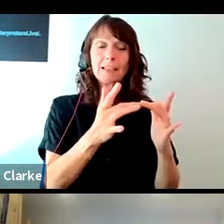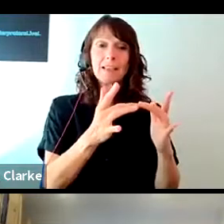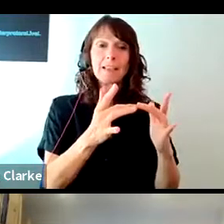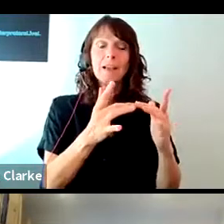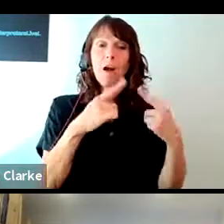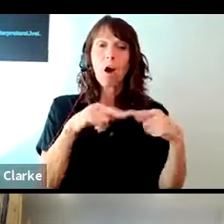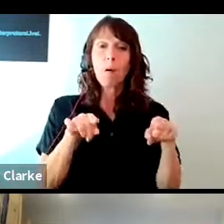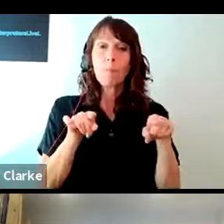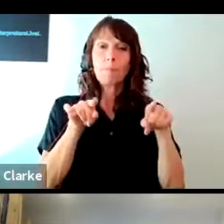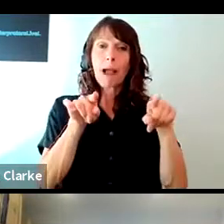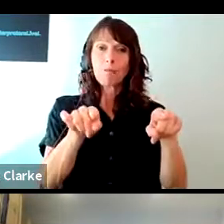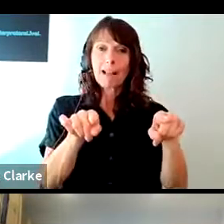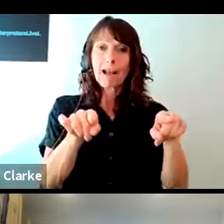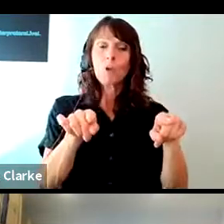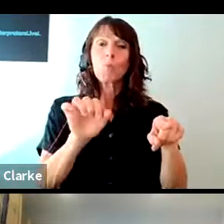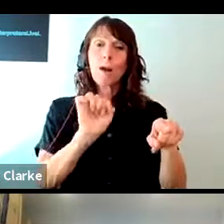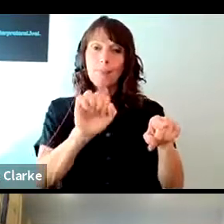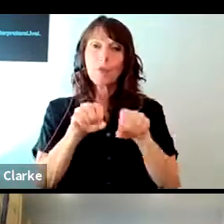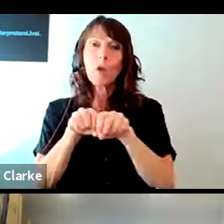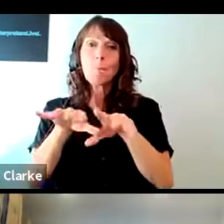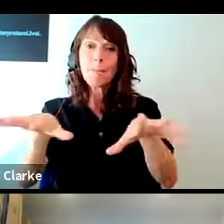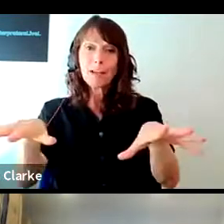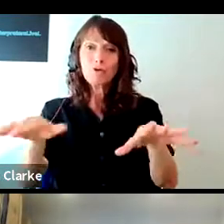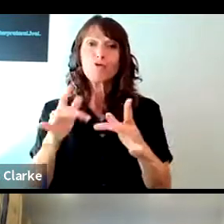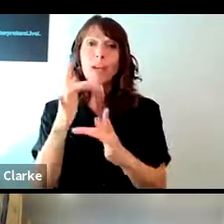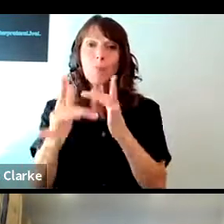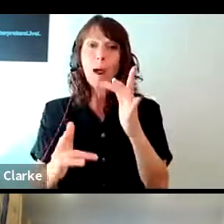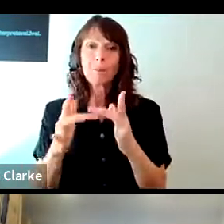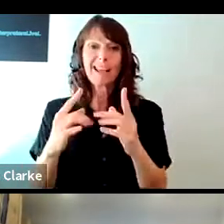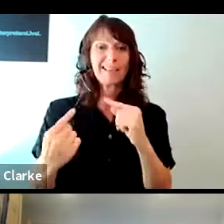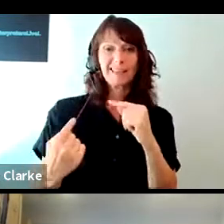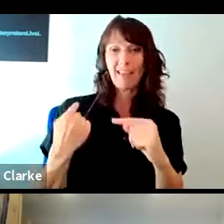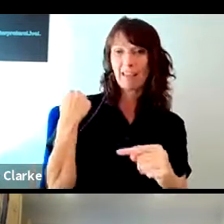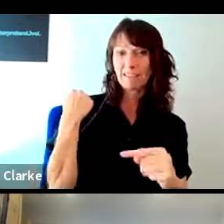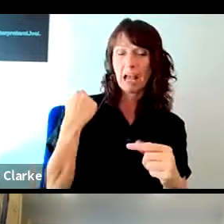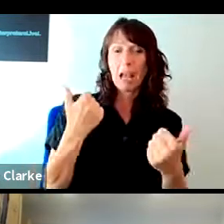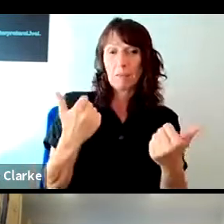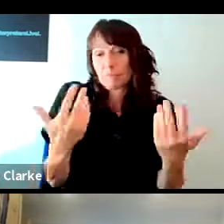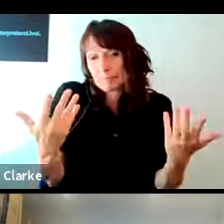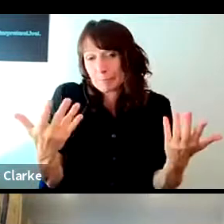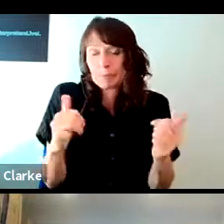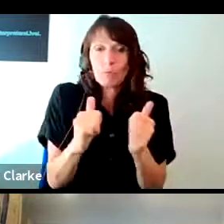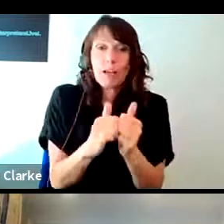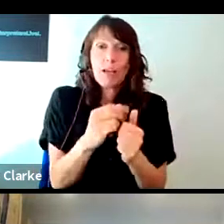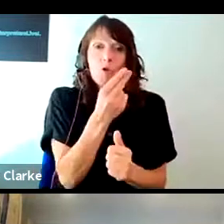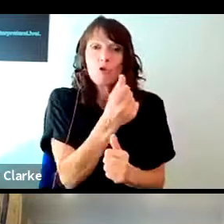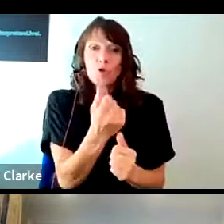not advocated, but at that time it was done. And there were certain things that were put into